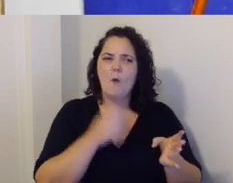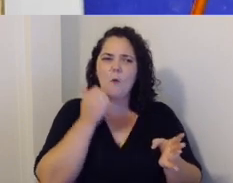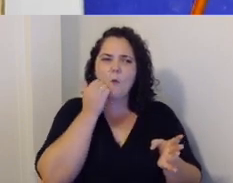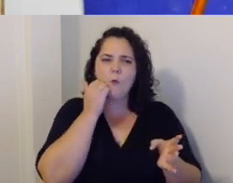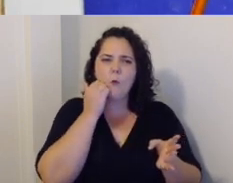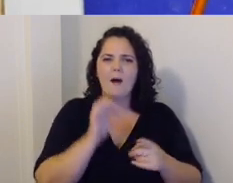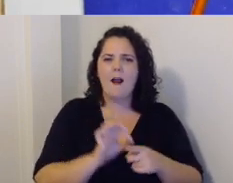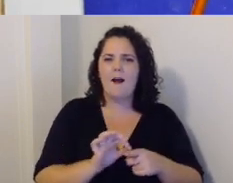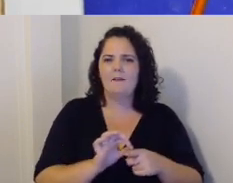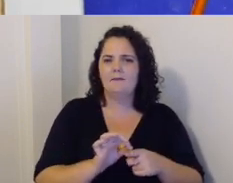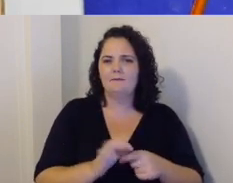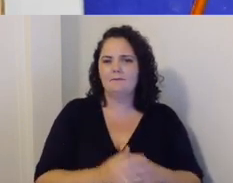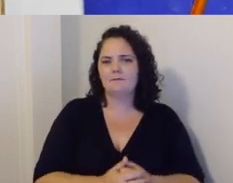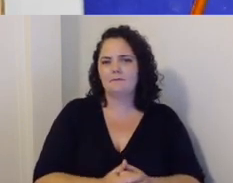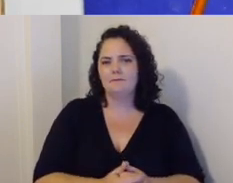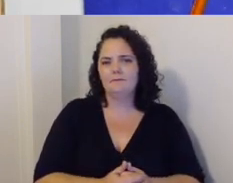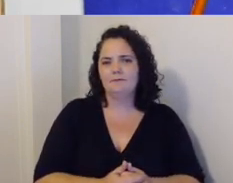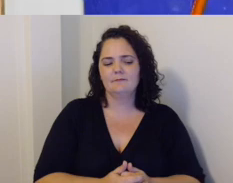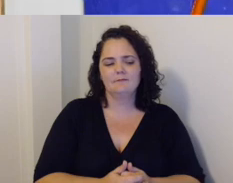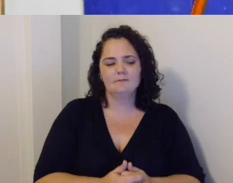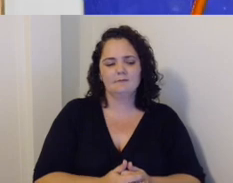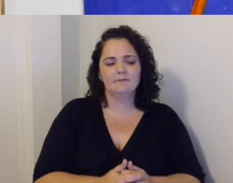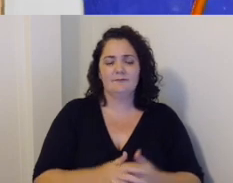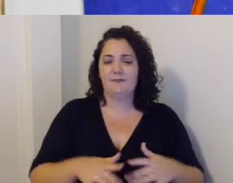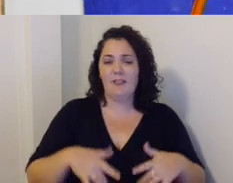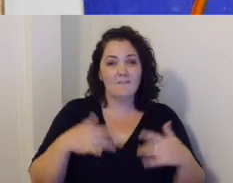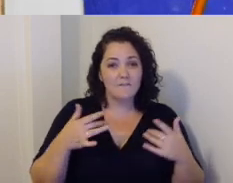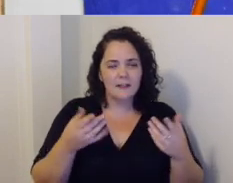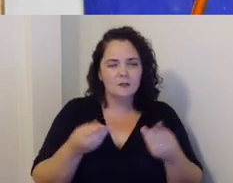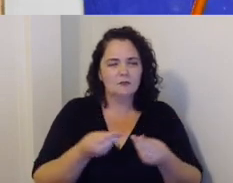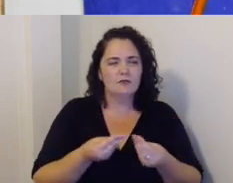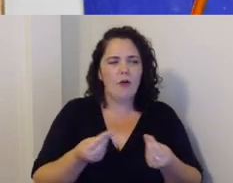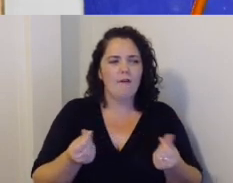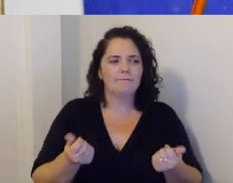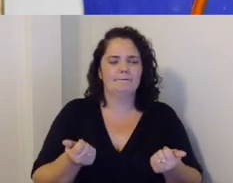can ever imagine, it's just like um it'll it's just like rubbing velvet onto the surface and